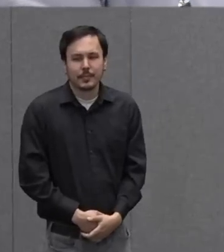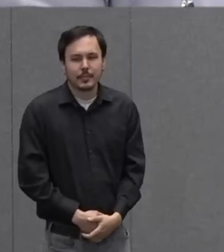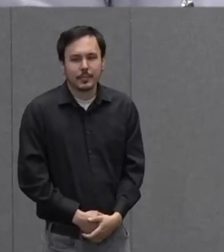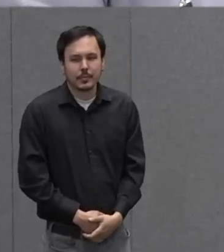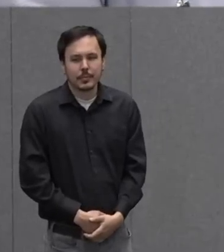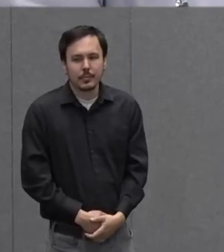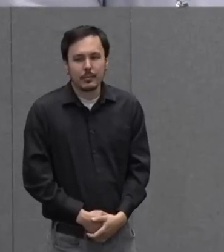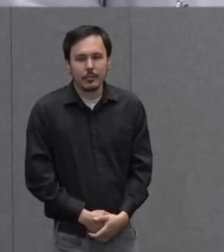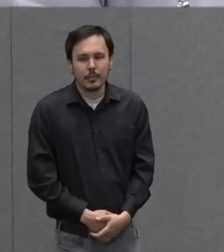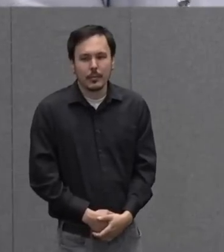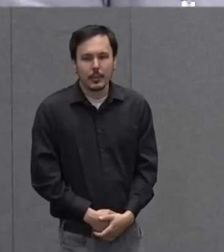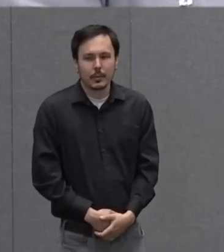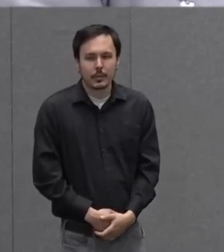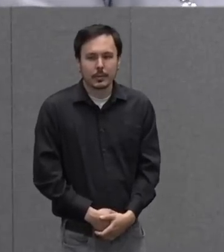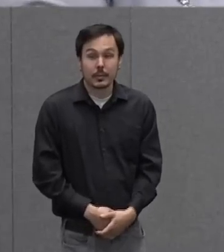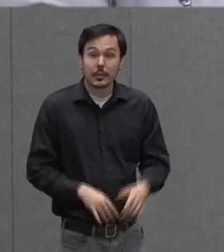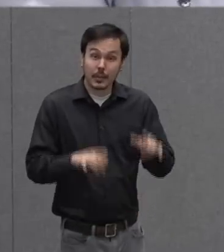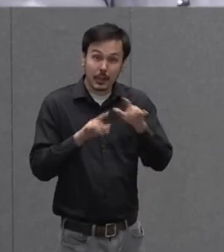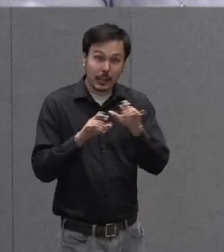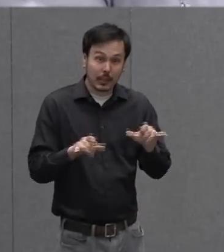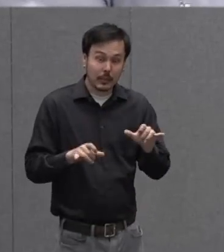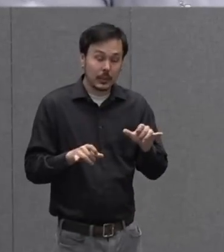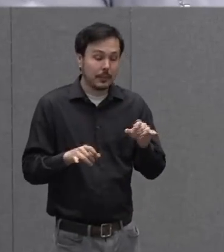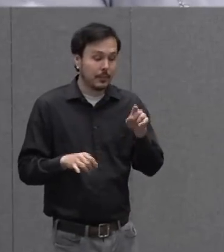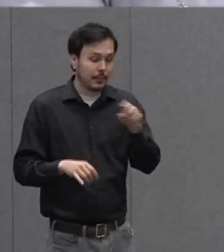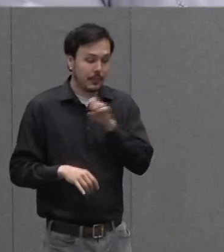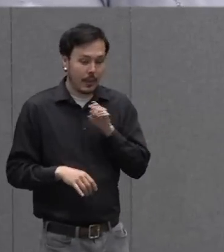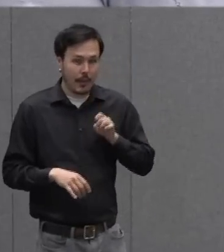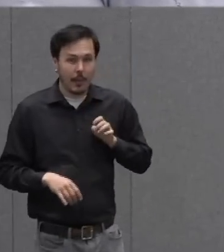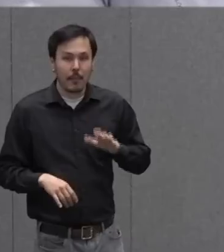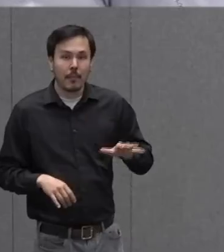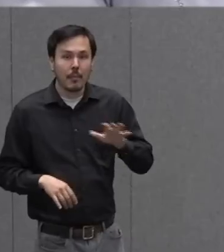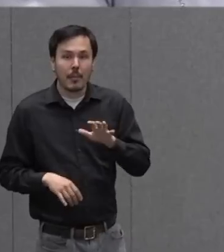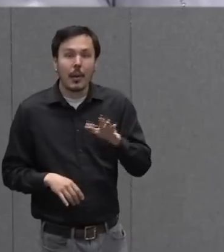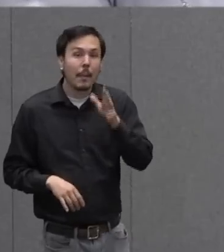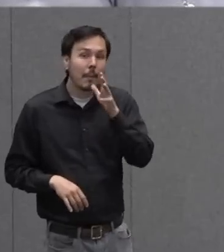Meanwhile, in the empire of Mom's home office,